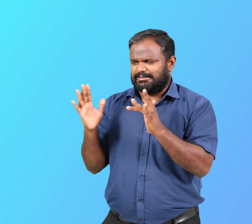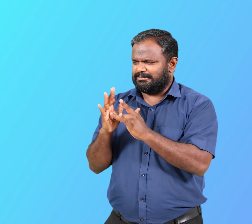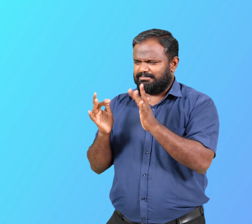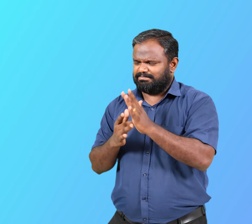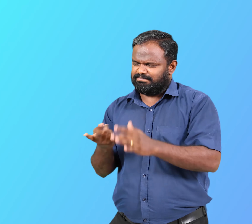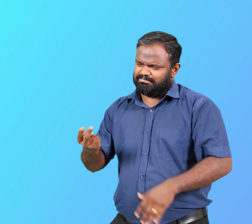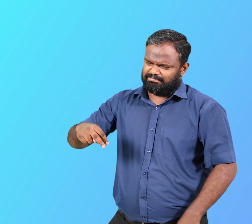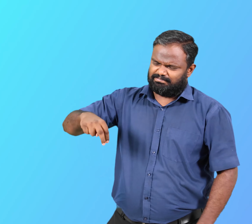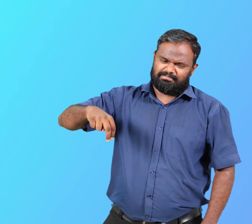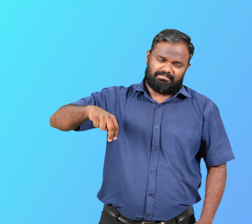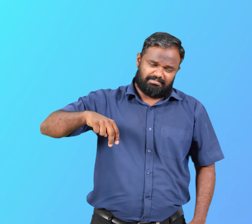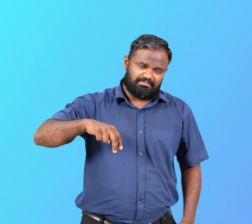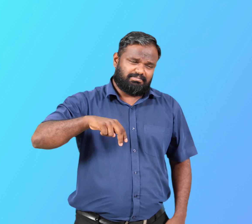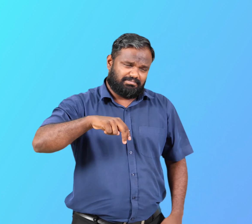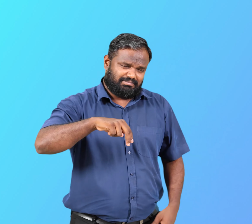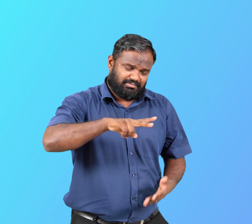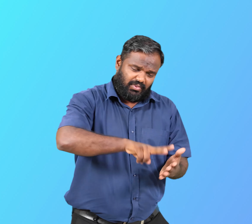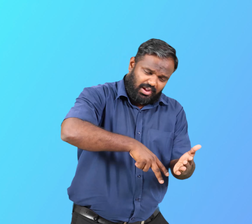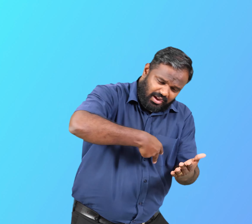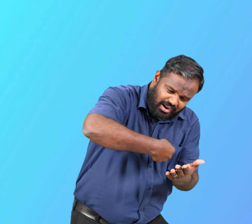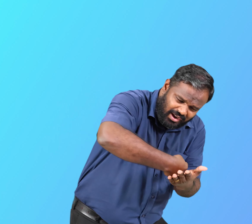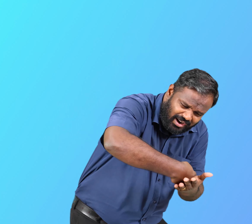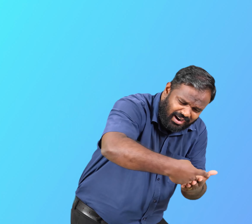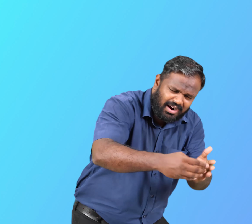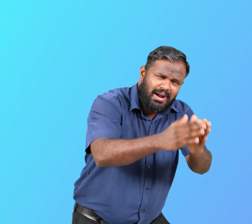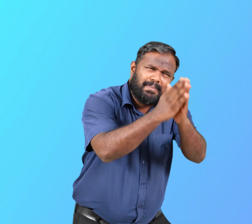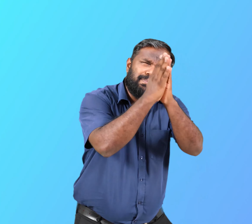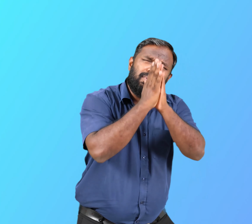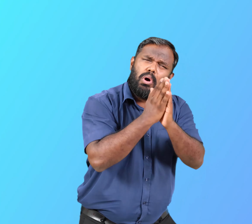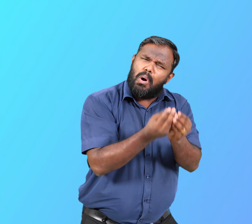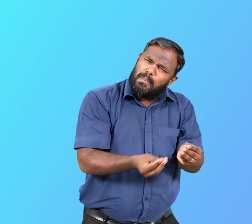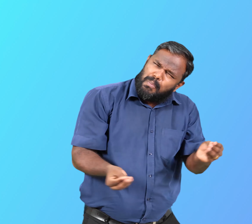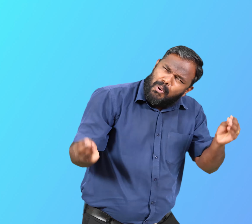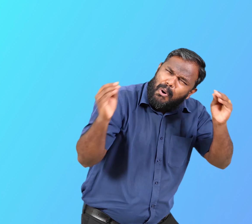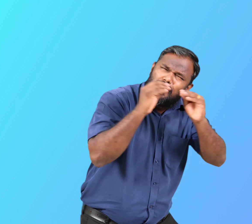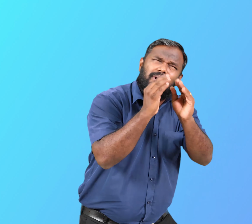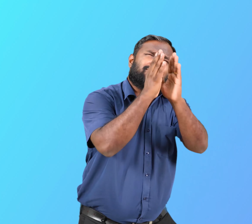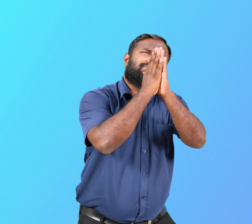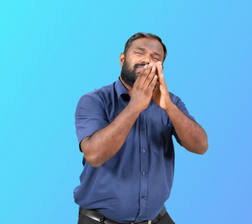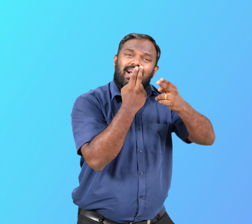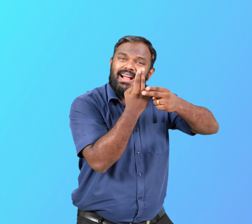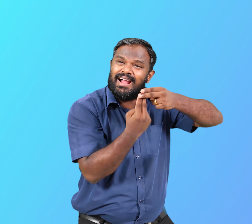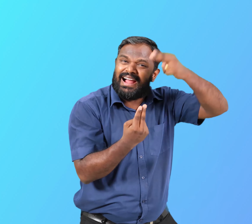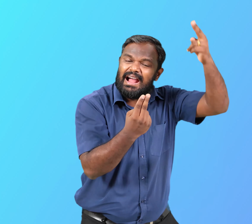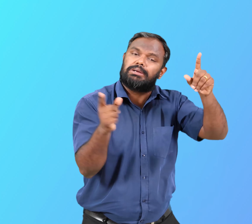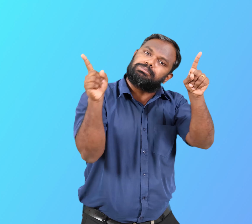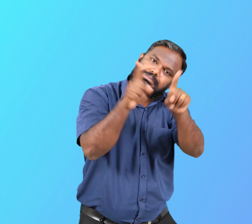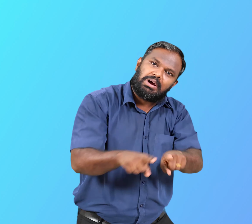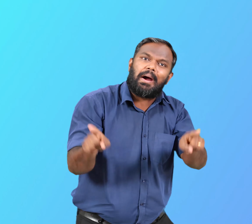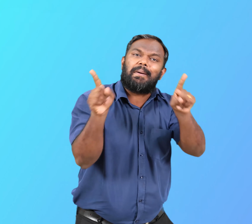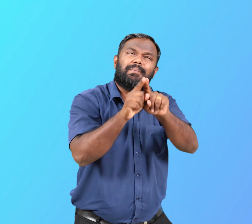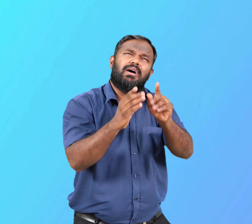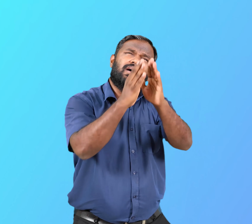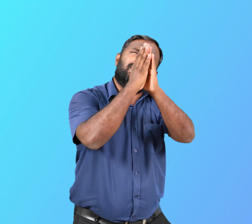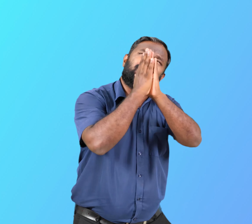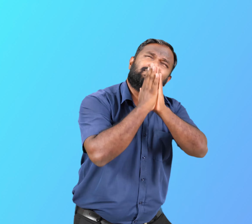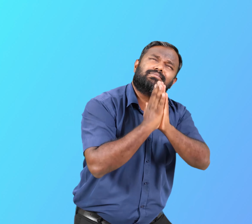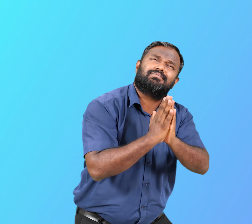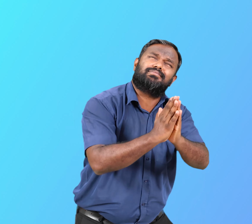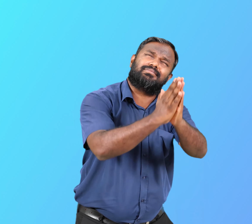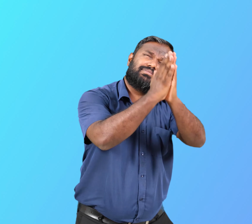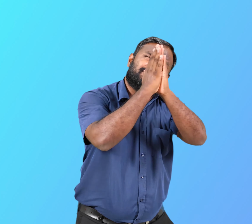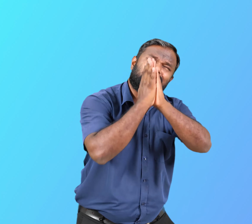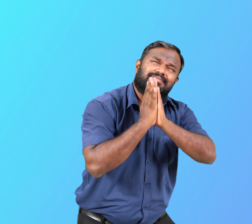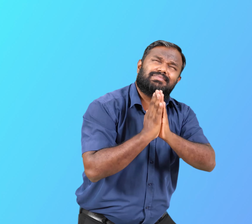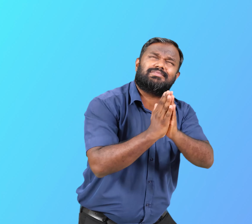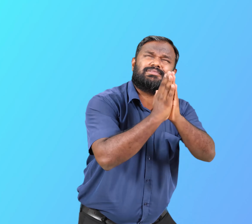So he left them and went away one more time and prayed. This third time he prayed, he said the same thing.